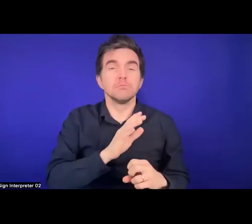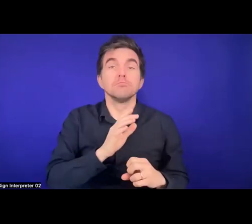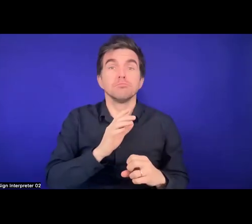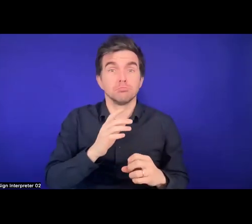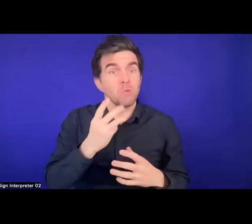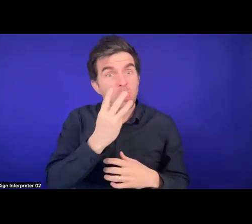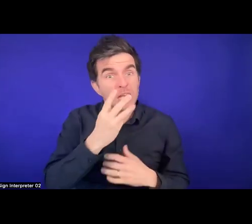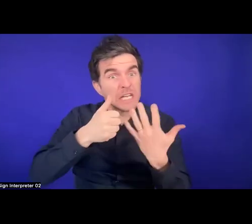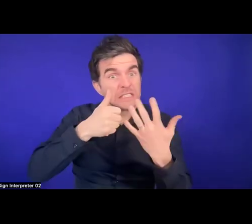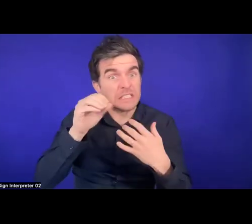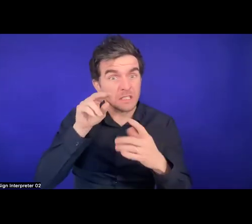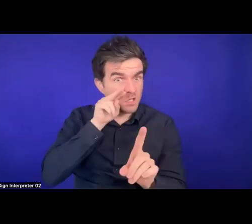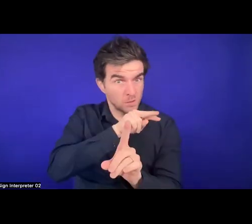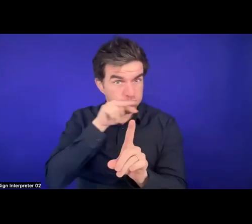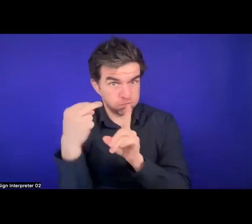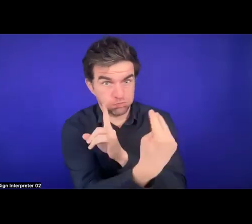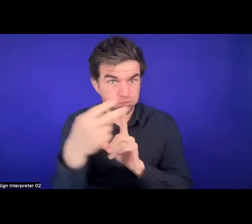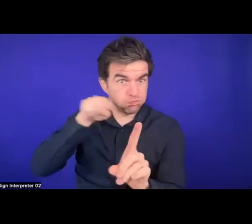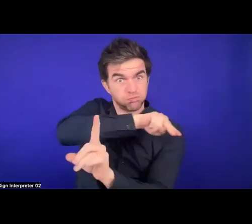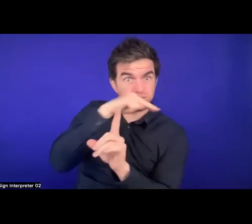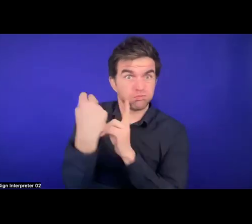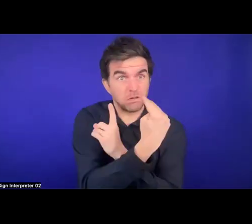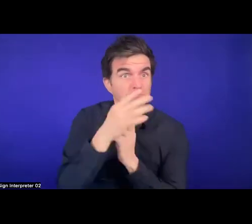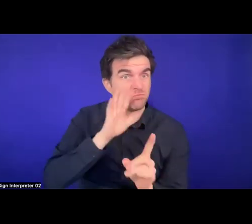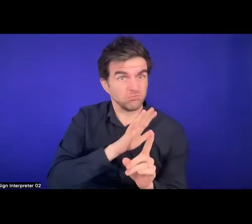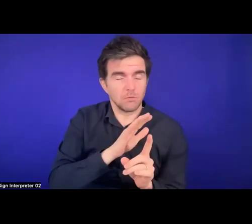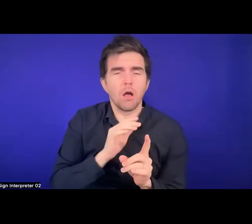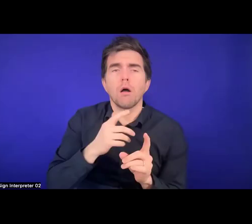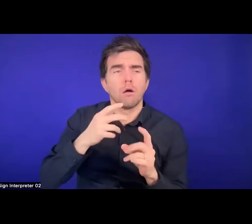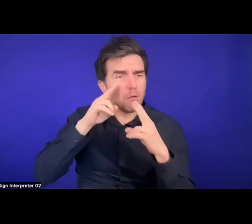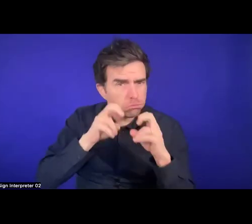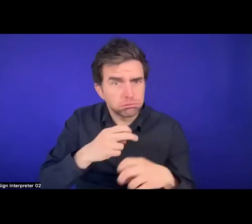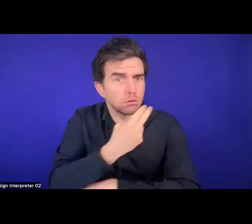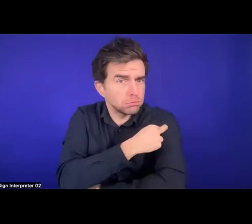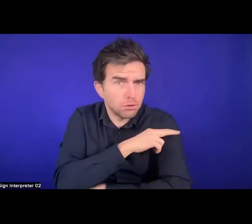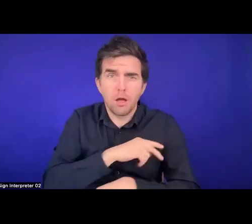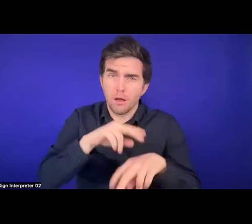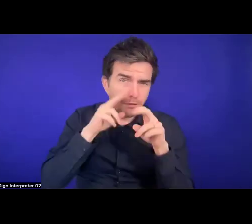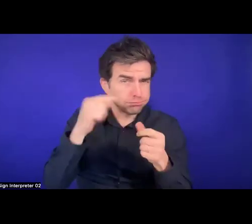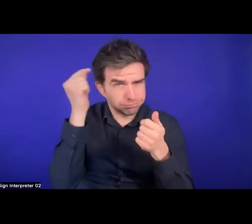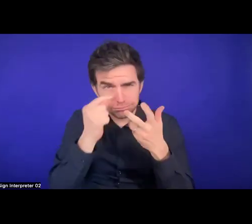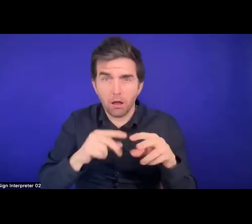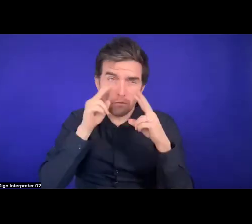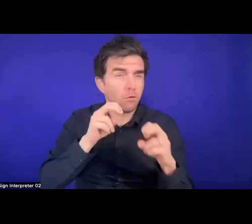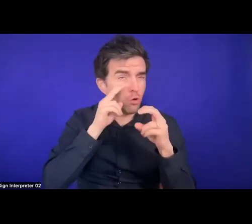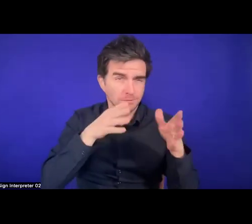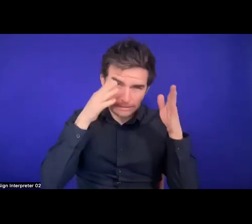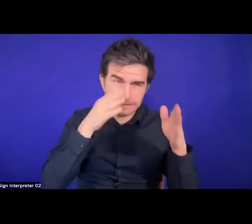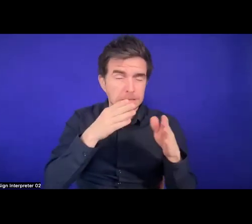society, autonomy, dignity, those kind of topics. At the Swiss Paraplegic Research,